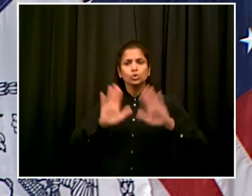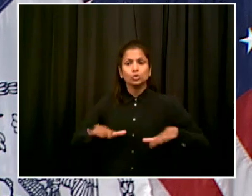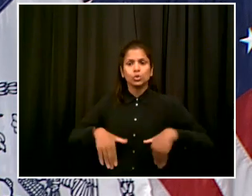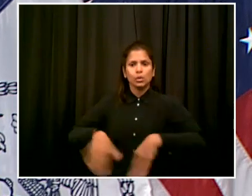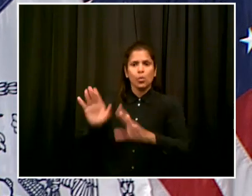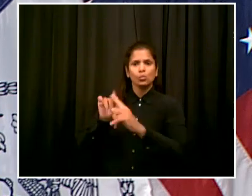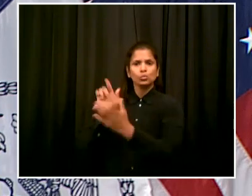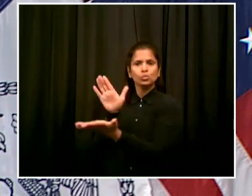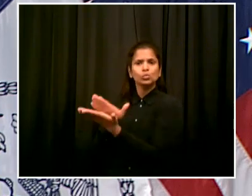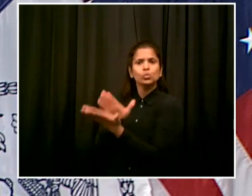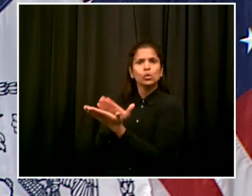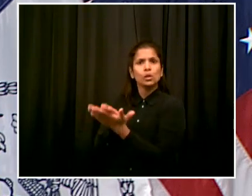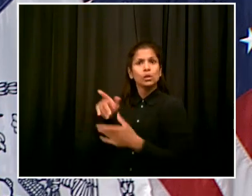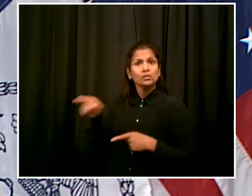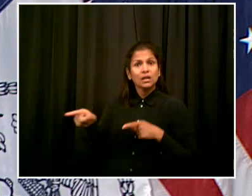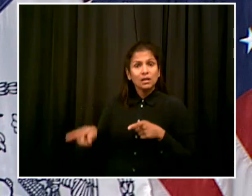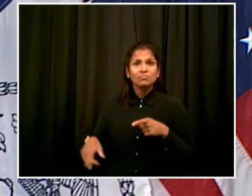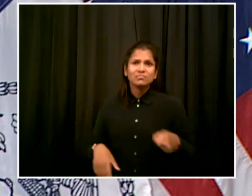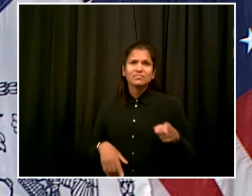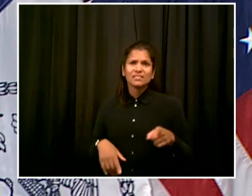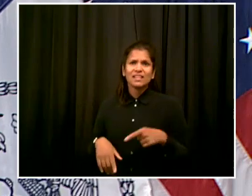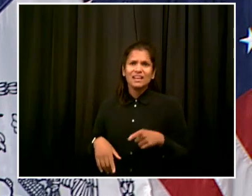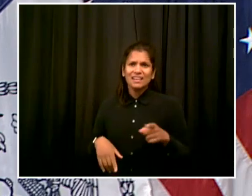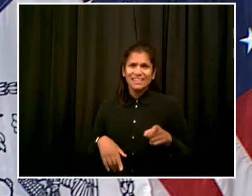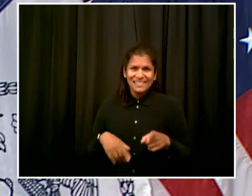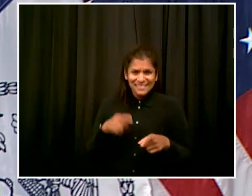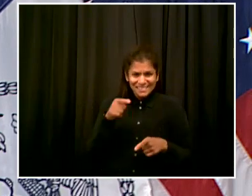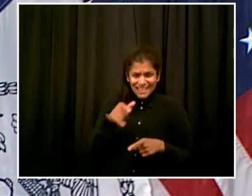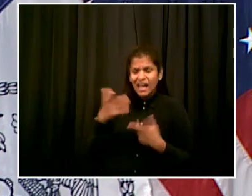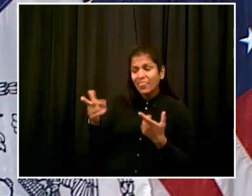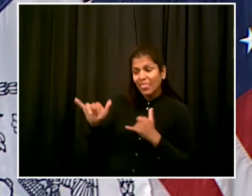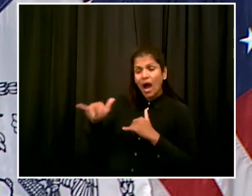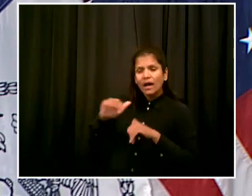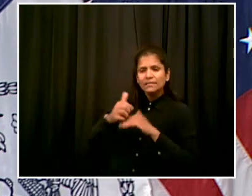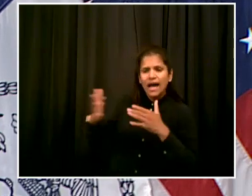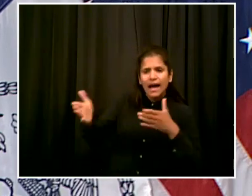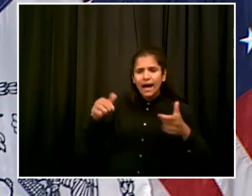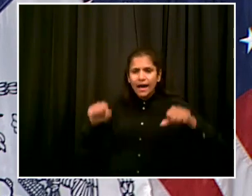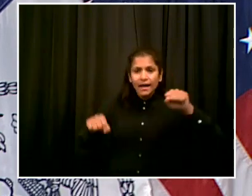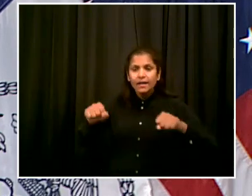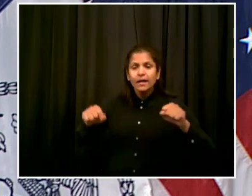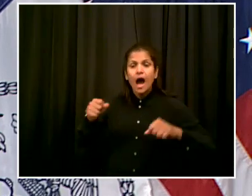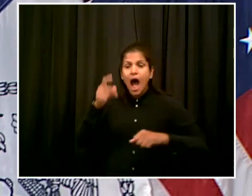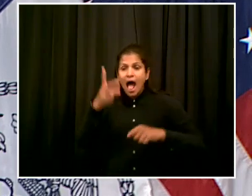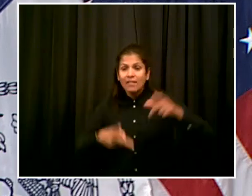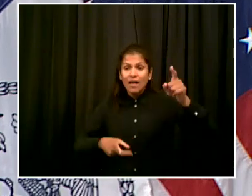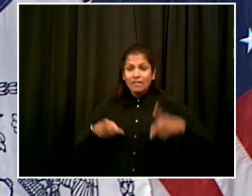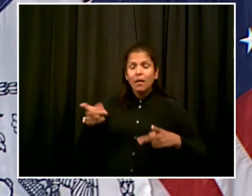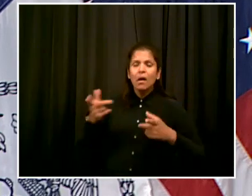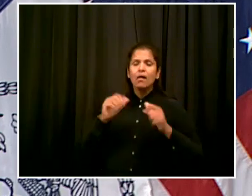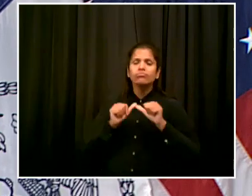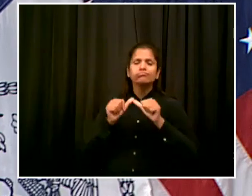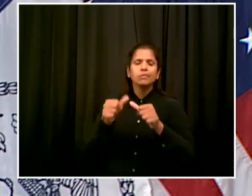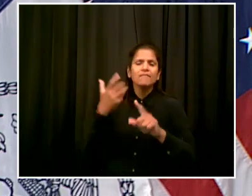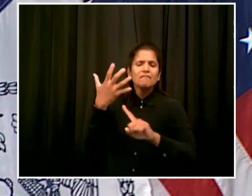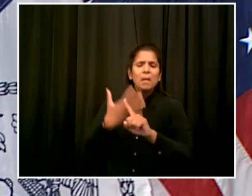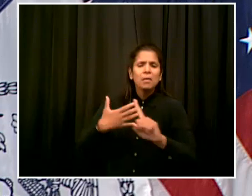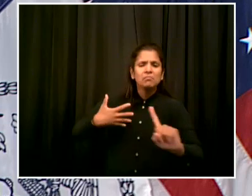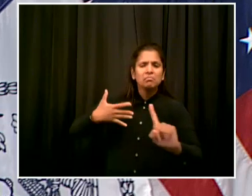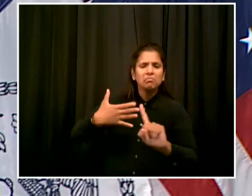WANT THEIKIR DS BACK IN SCHOOL. NAD GAAI, NIT MAY NOT BE FOREVER. THERE WILL BE A DAY WHEN THERE IS A VACCINE AND KIDS HAVE IT AND